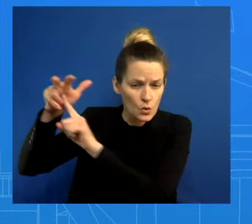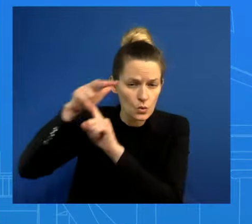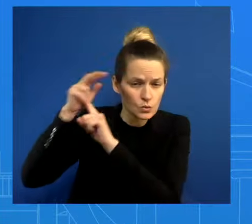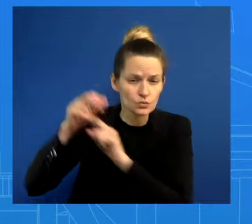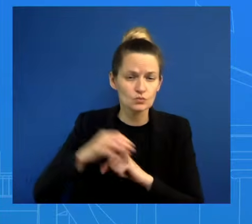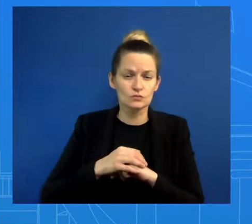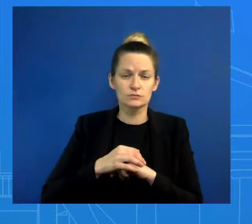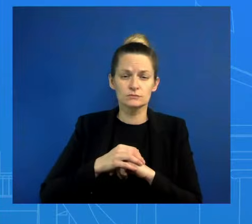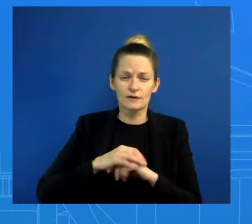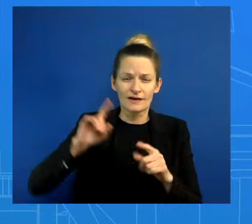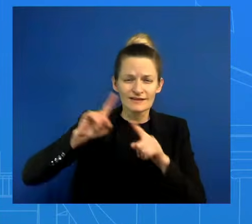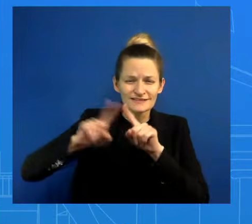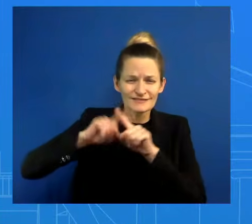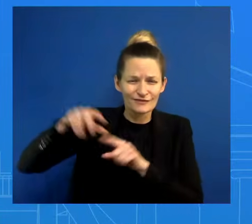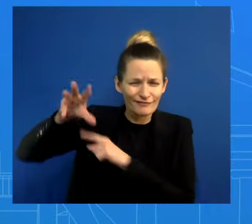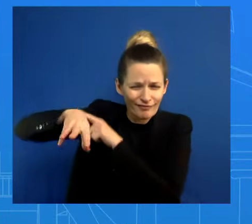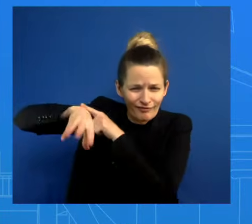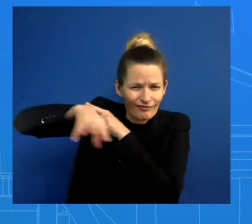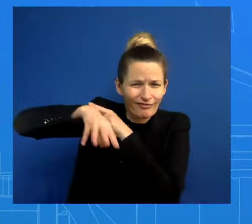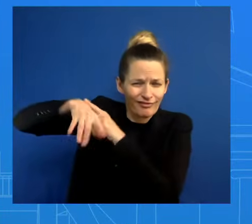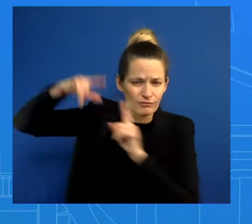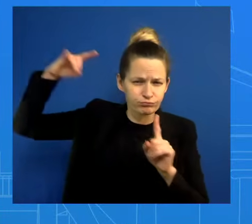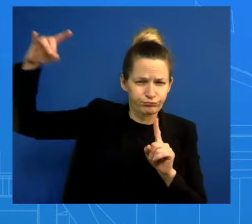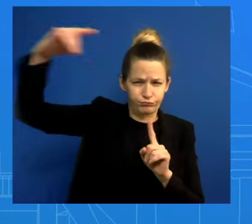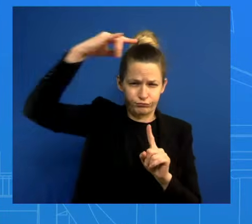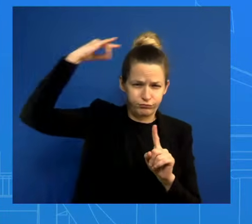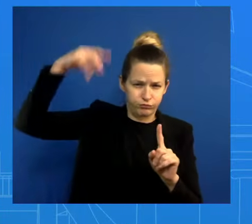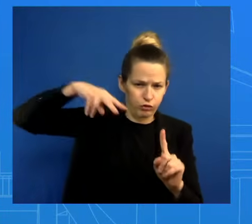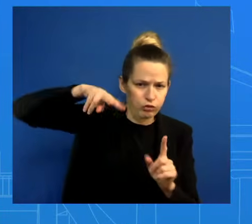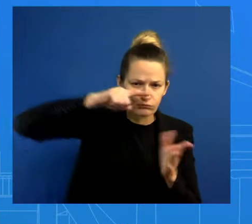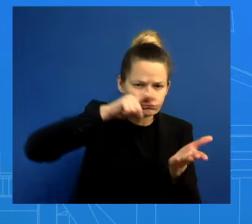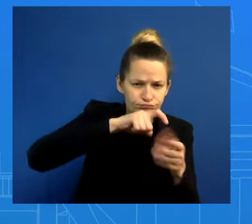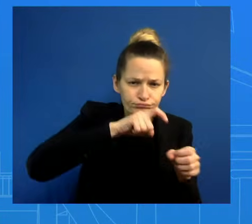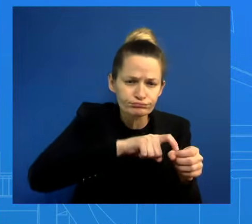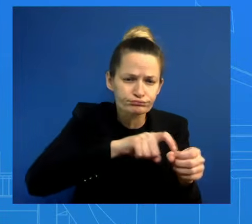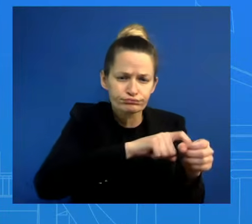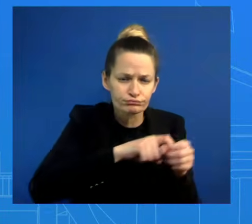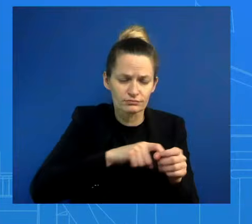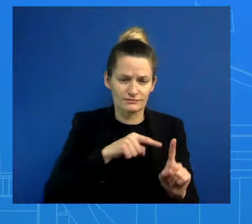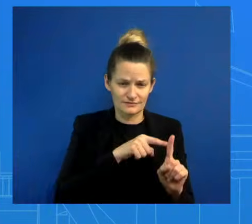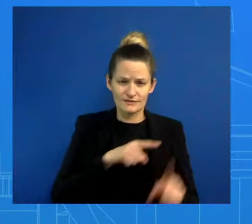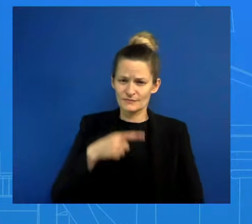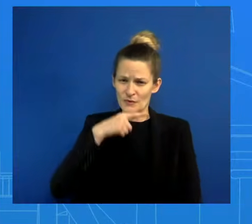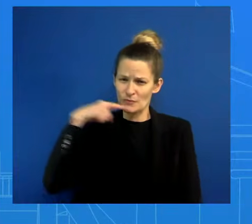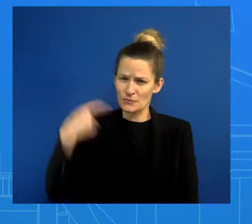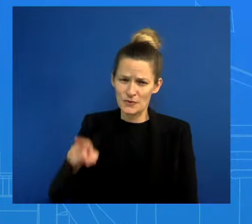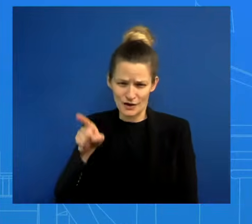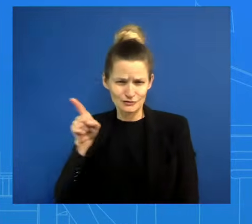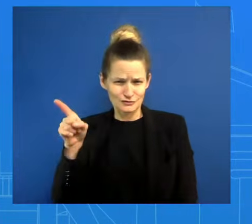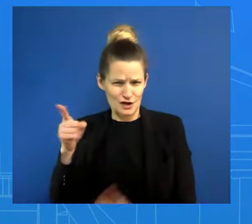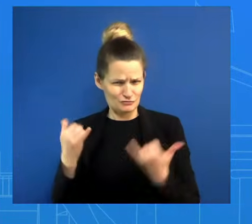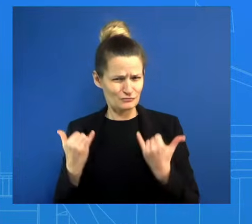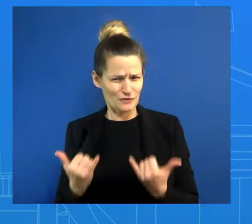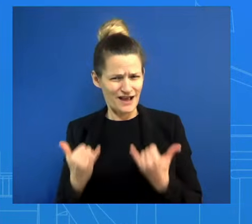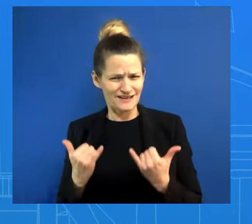infrastructure and kill Ukrainian civilians. Today's announcements also includes critical equipment that Ukraine is using